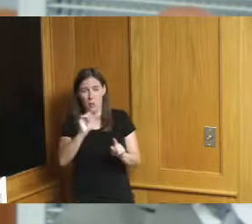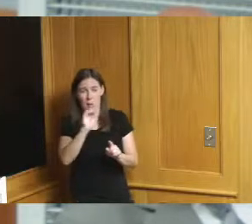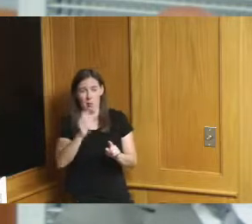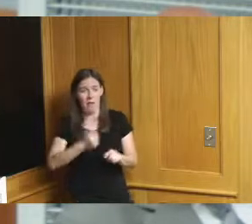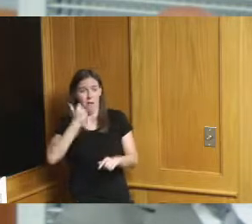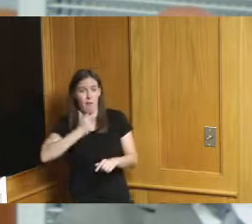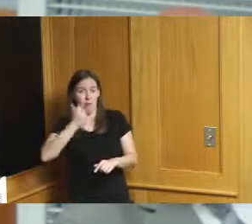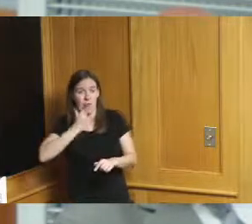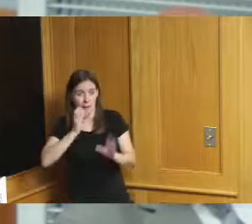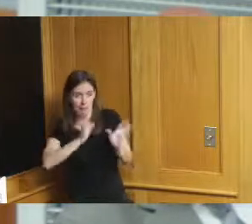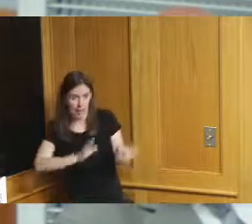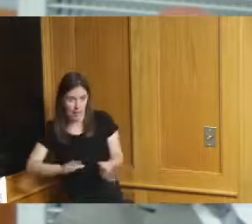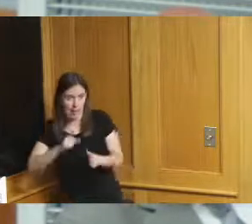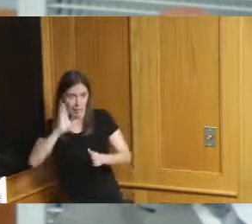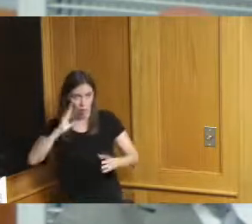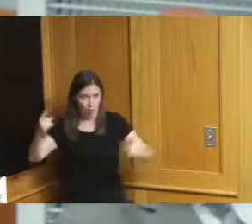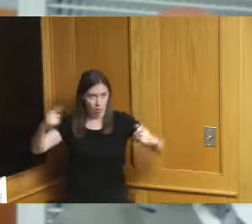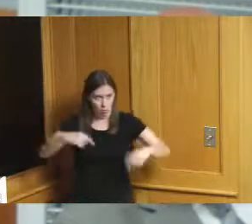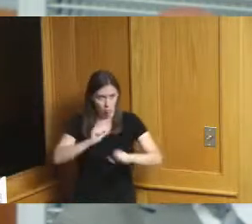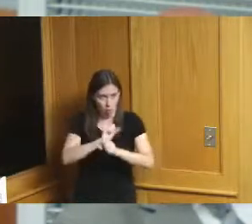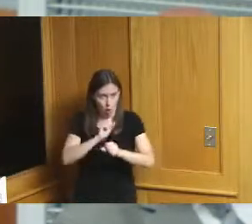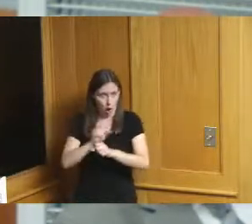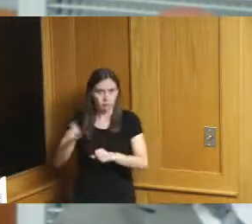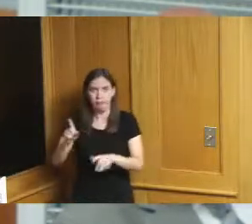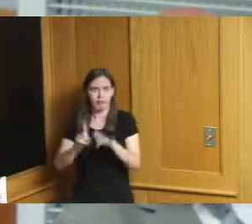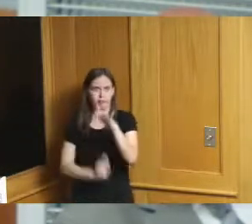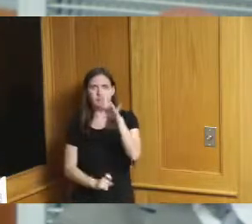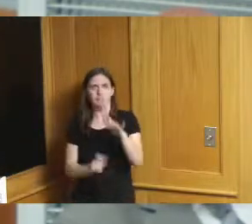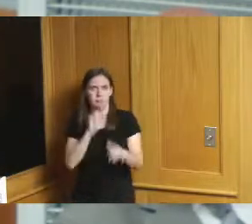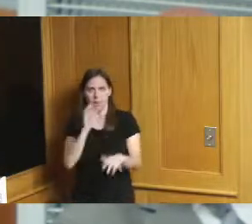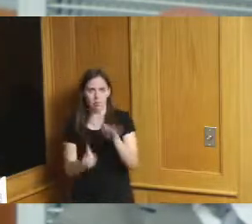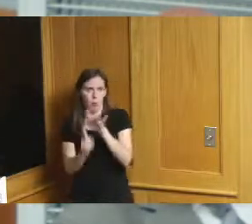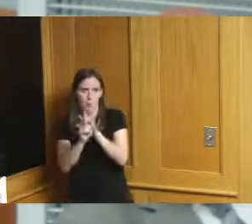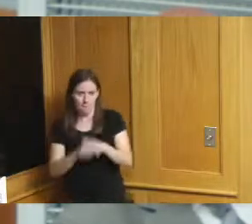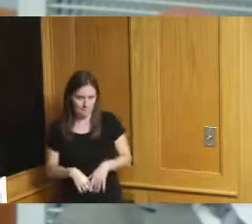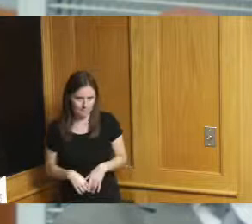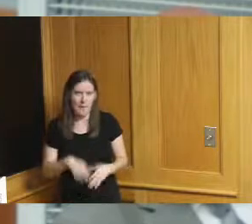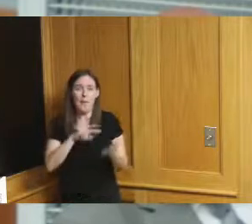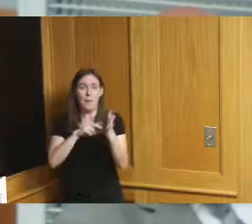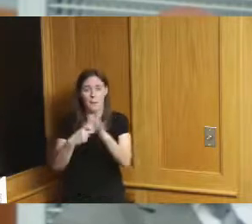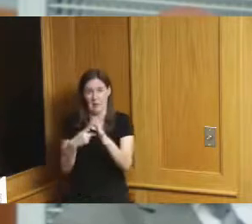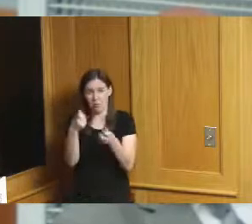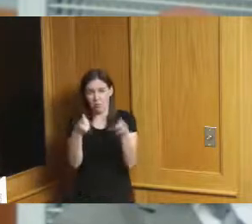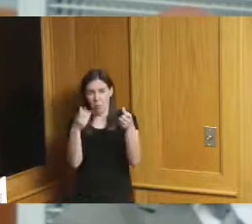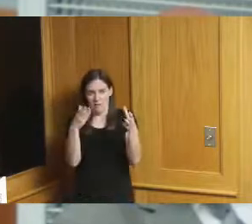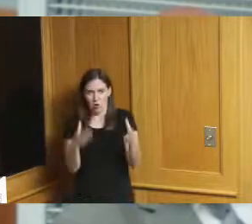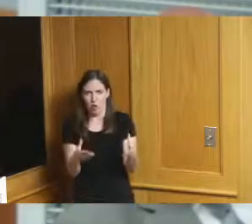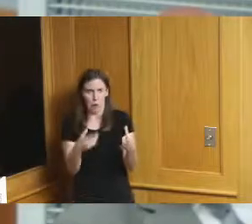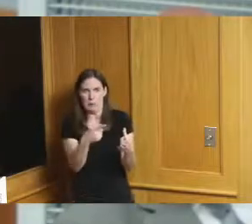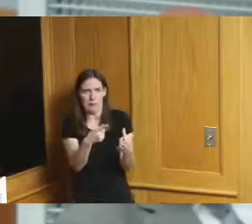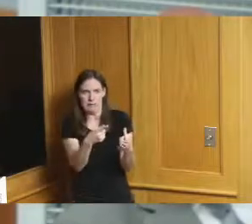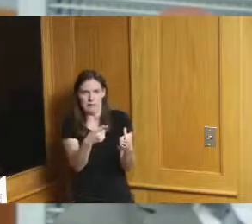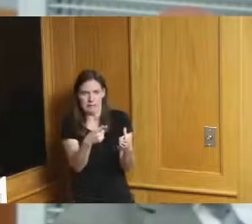so you're dealing with a short of a shortage of operators and increased uh absenteeism rate due to